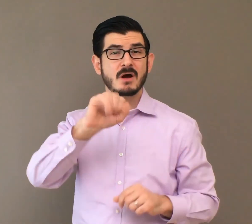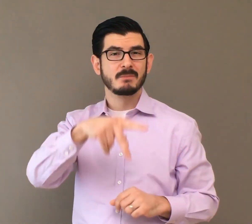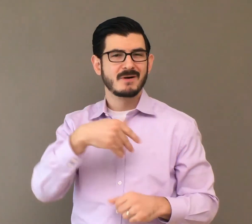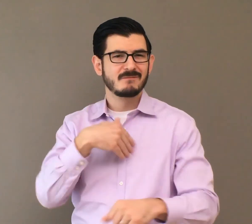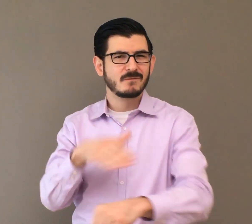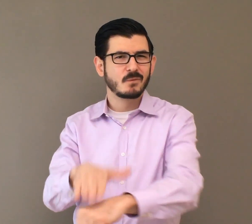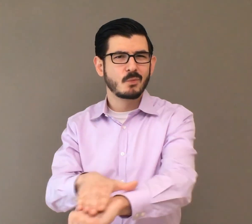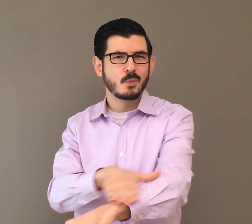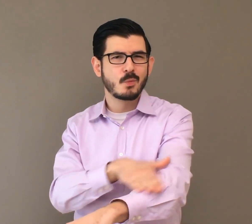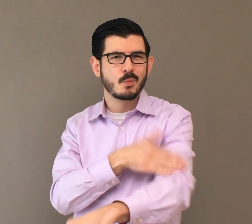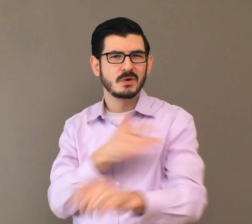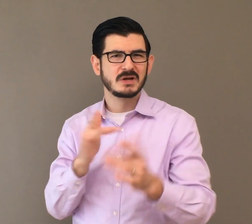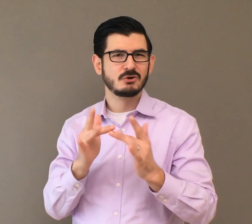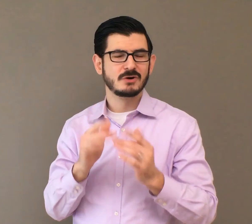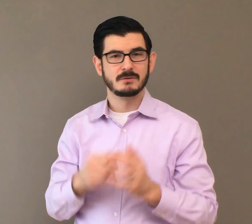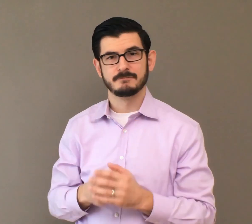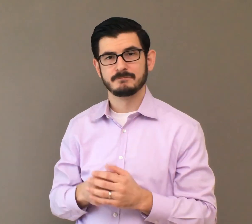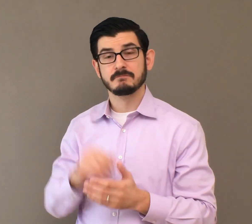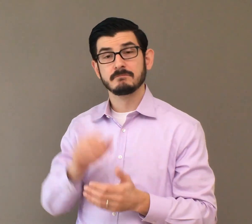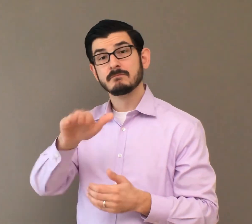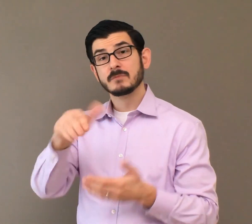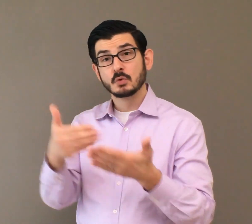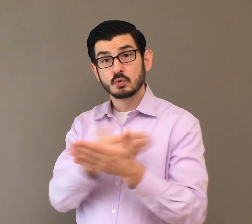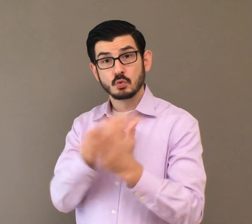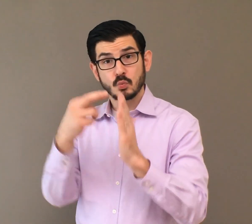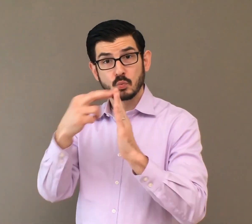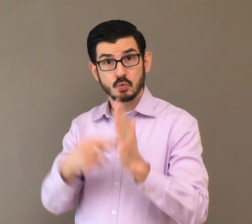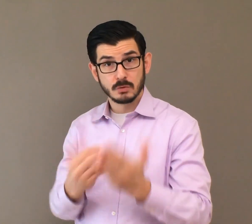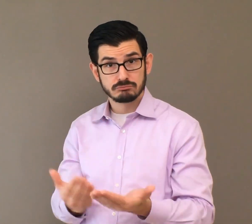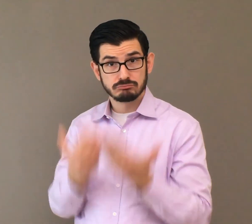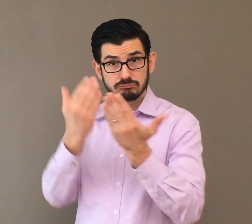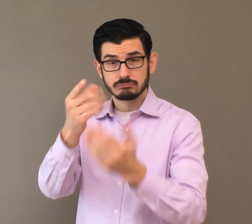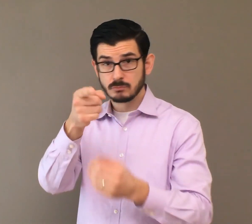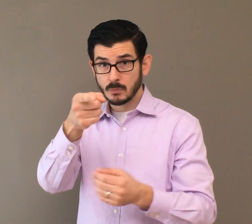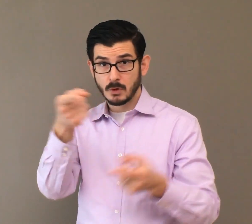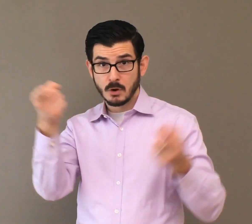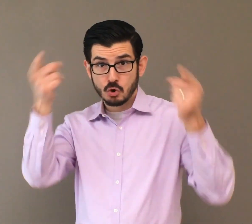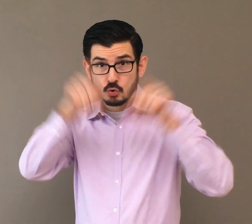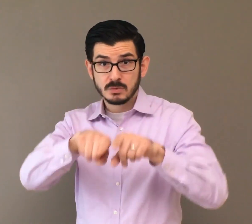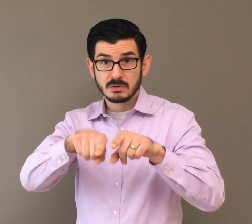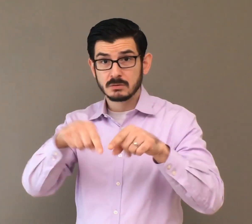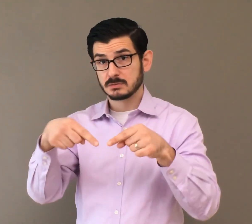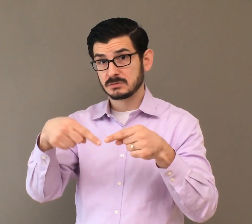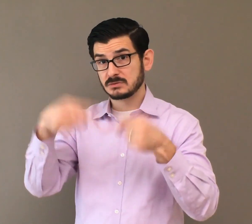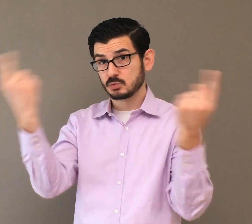offered by other ISPs.